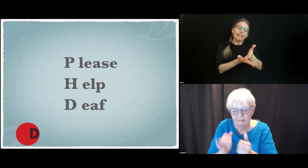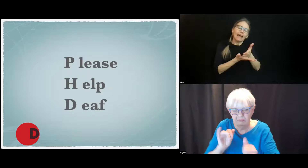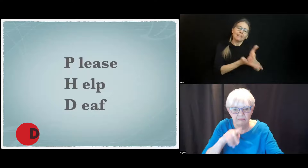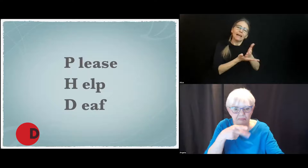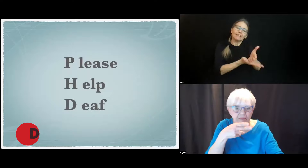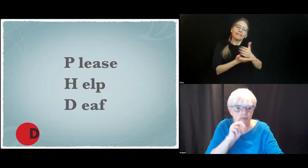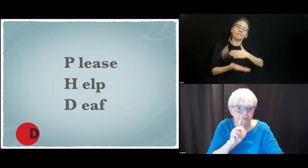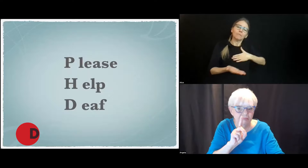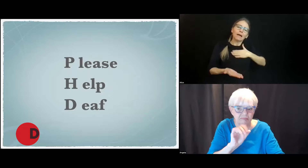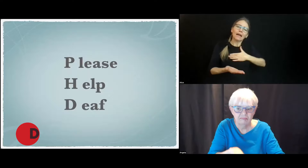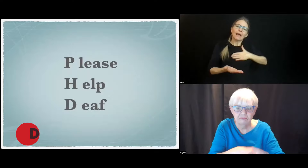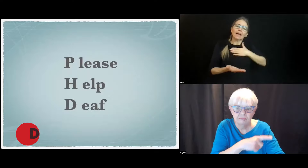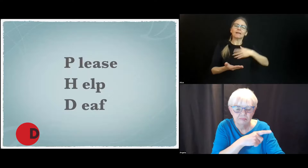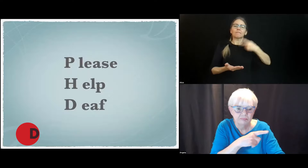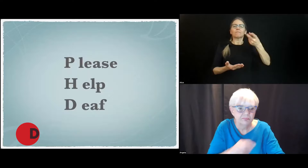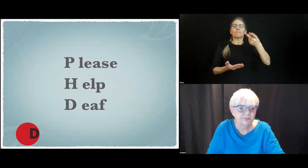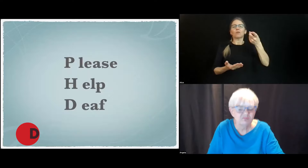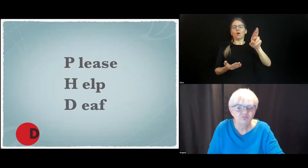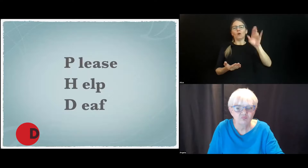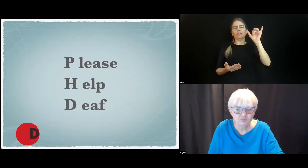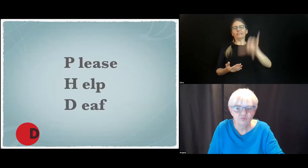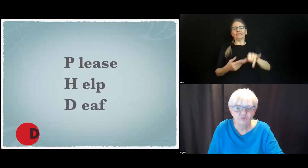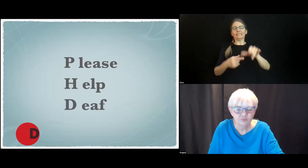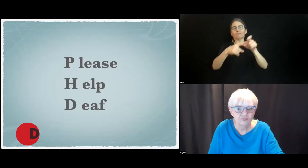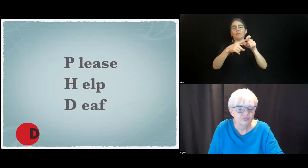That is what PHD is.